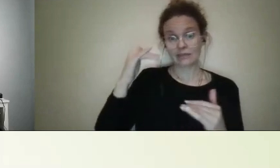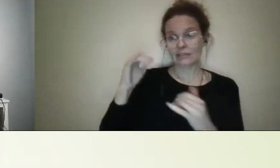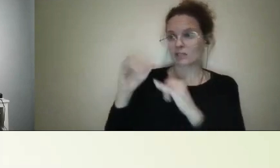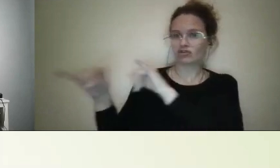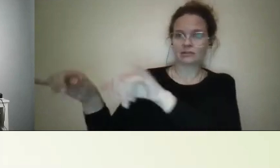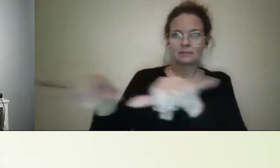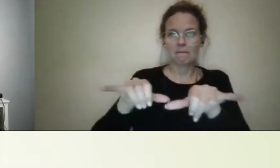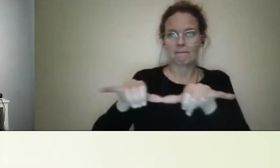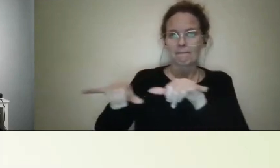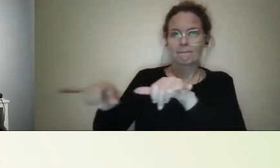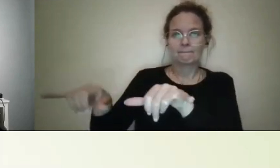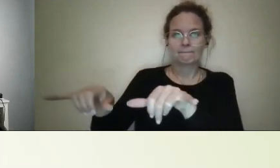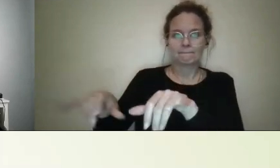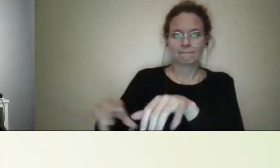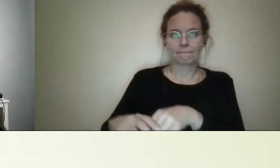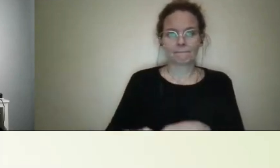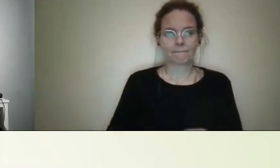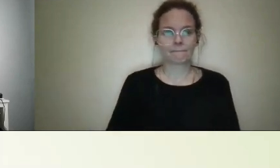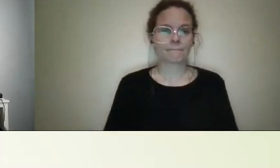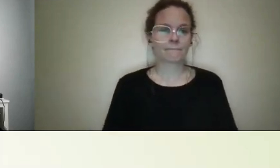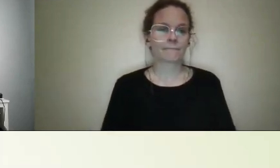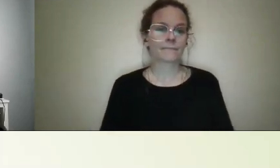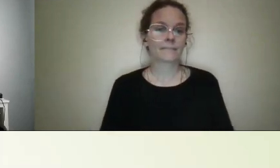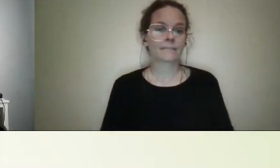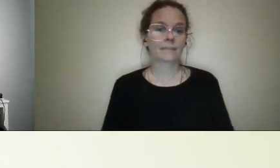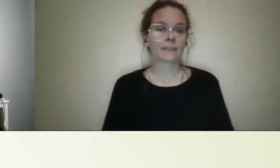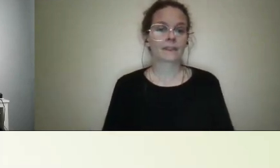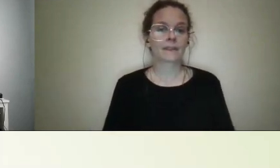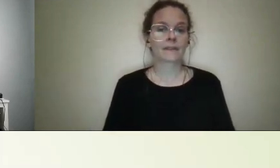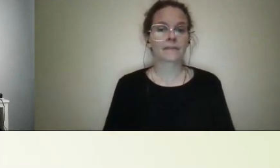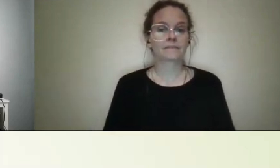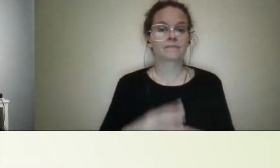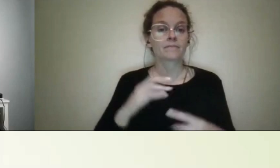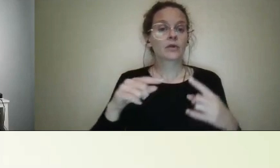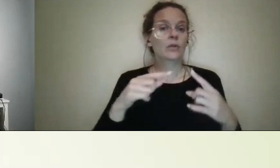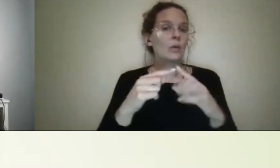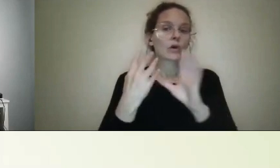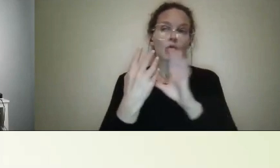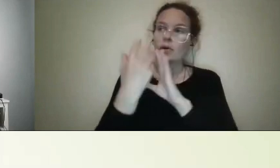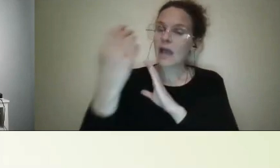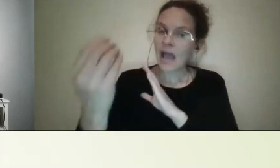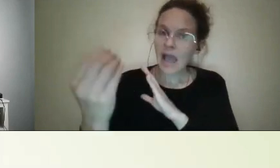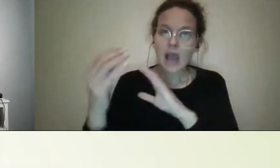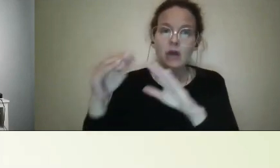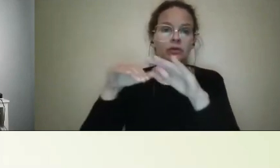restate those expectations when I'm leaving the house or entering a public place. So,